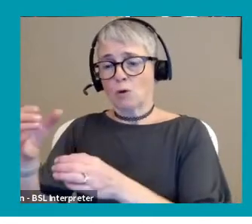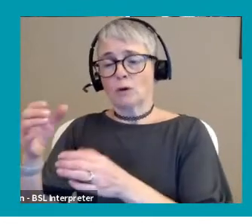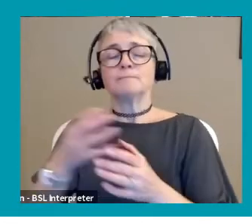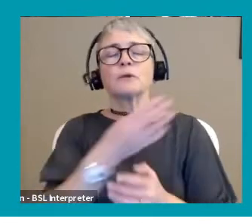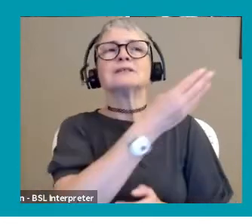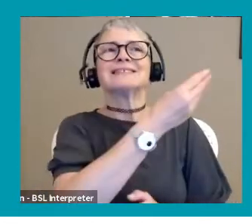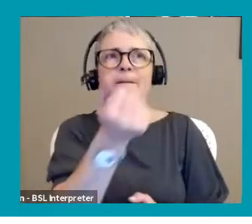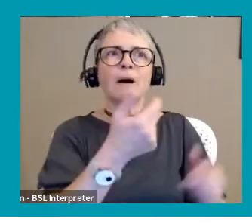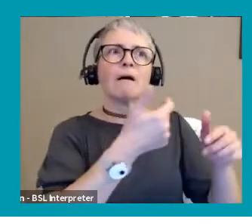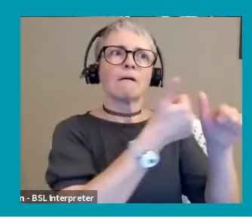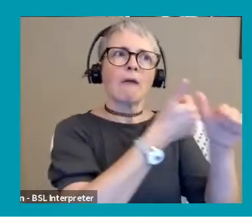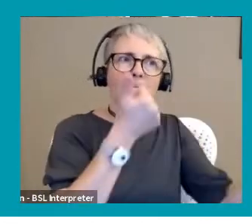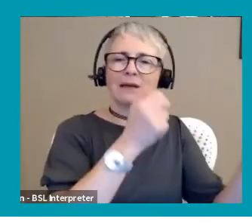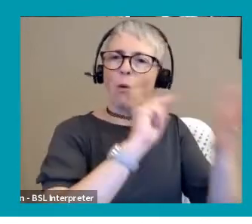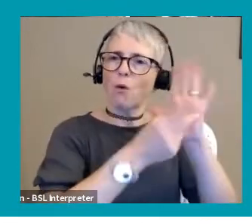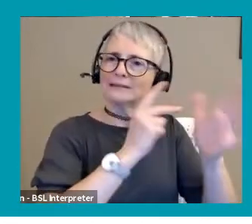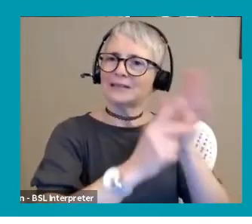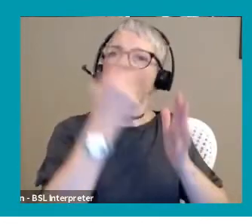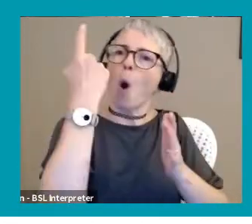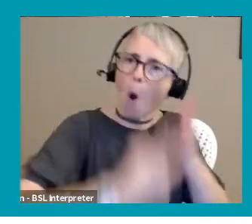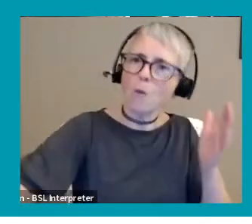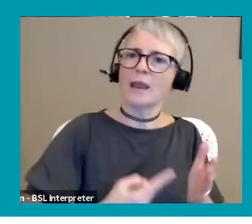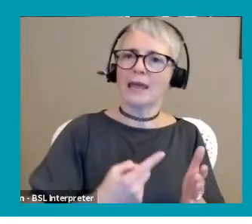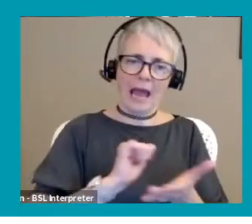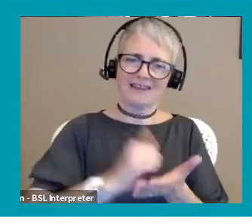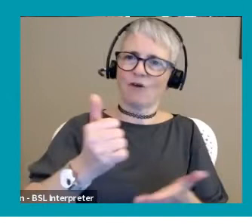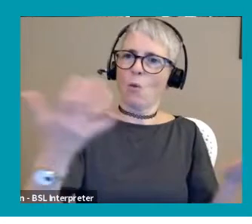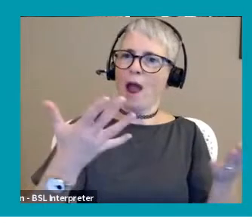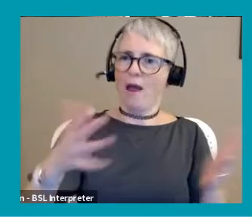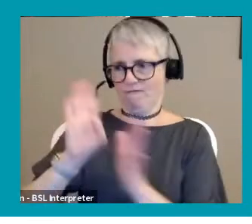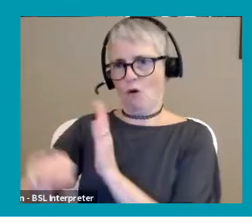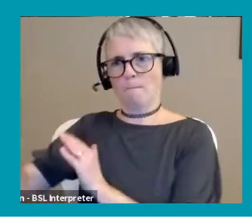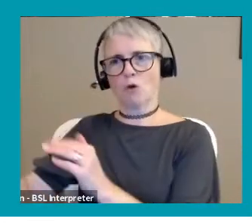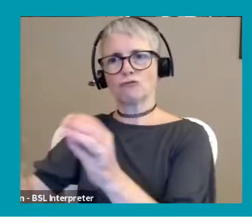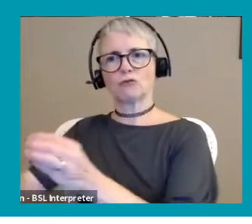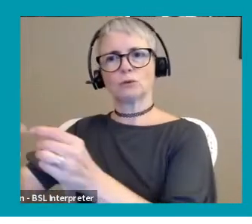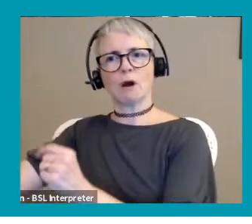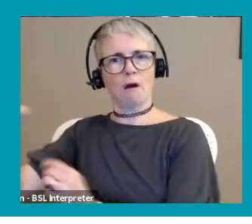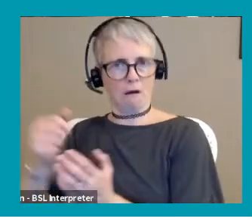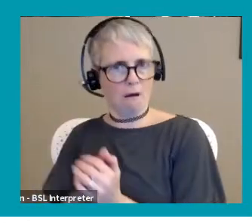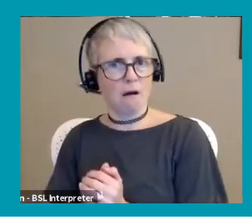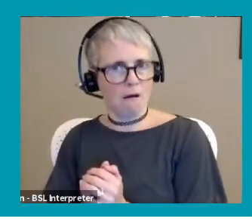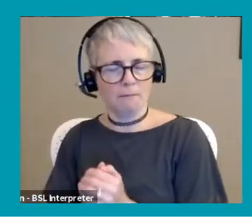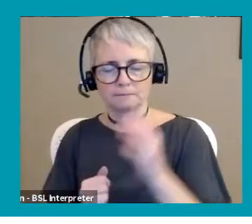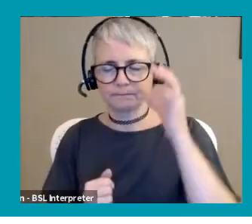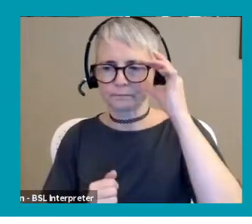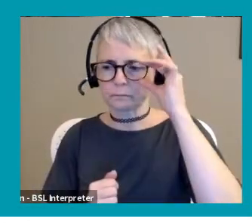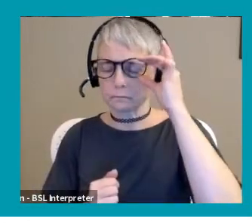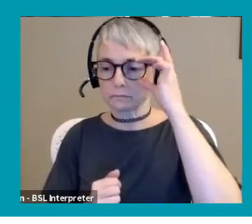So you can go to the website and get a feel for the jobs bs also think about recruiters and LinkedIn as well.